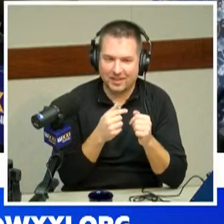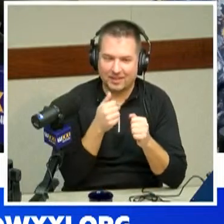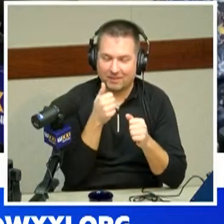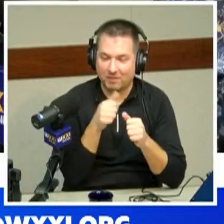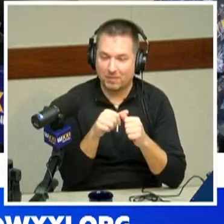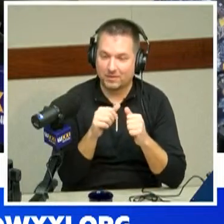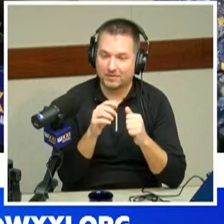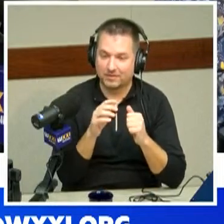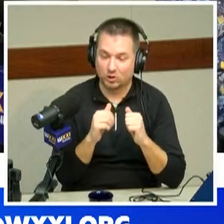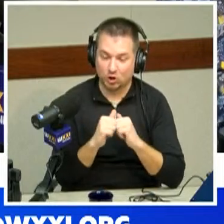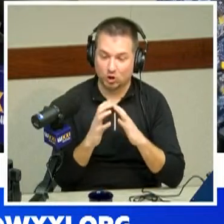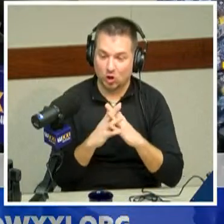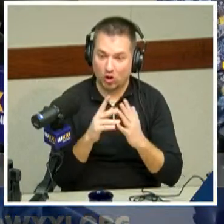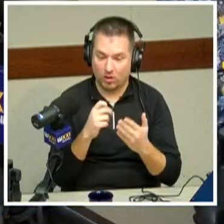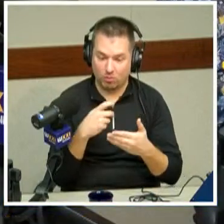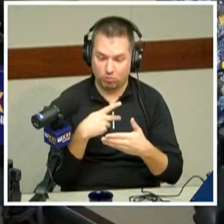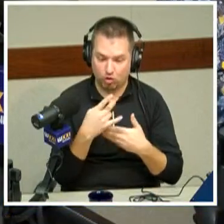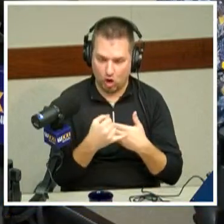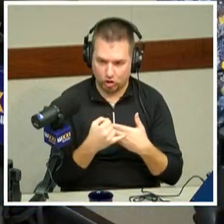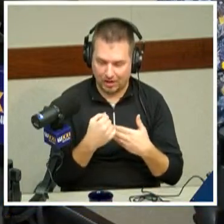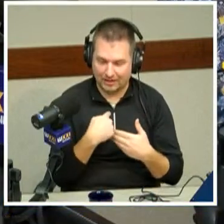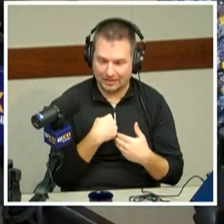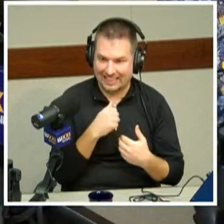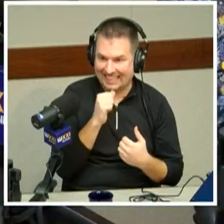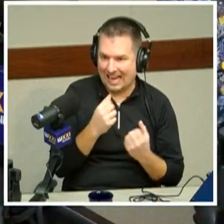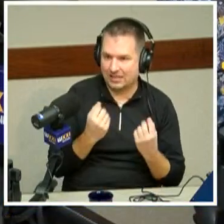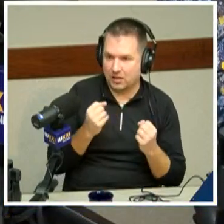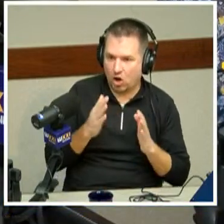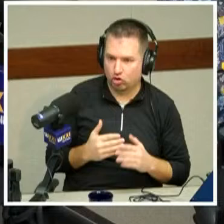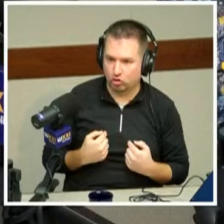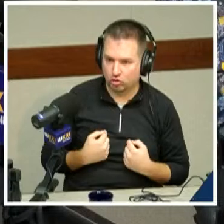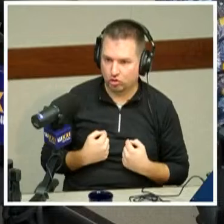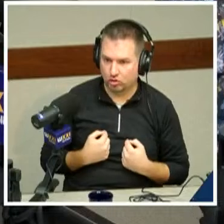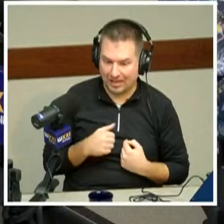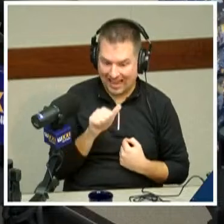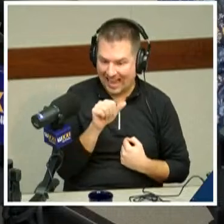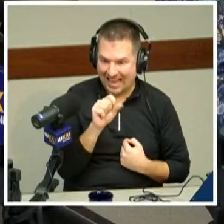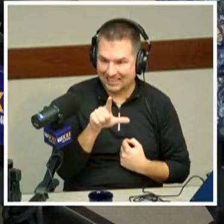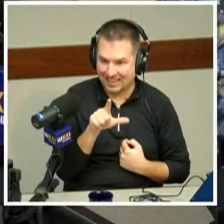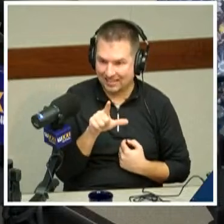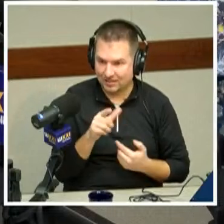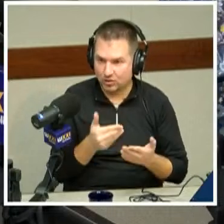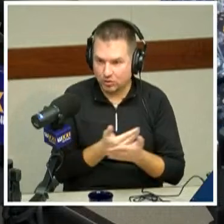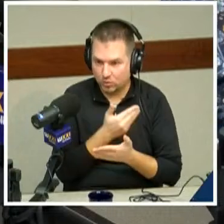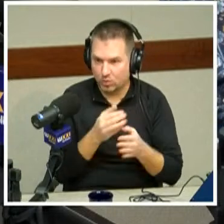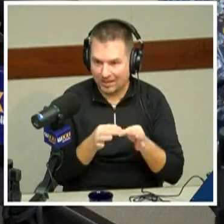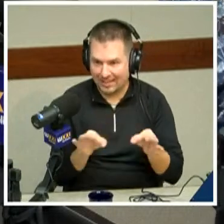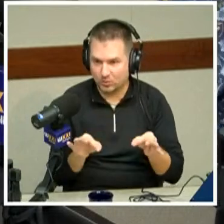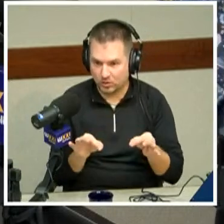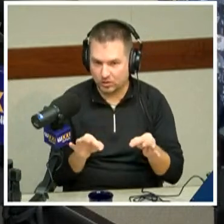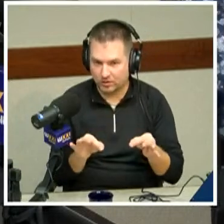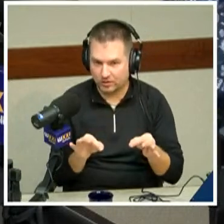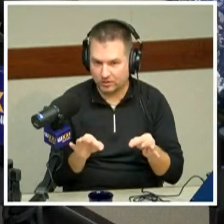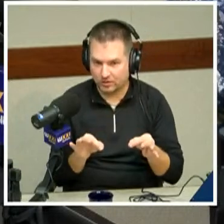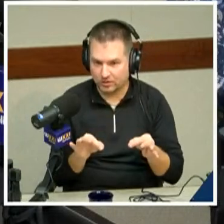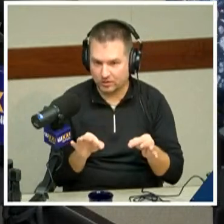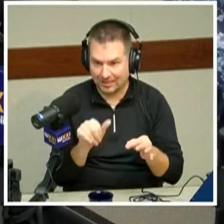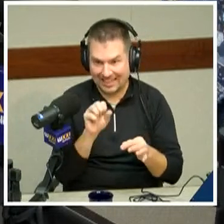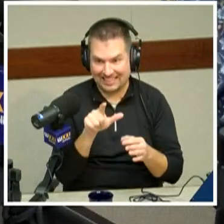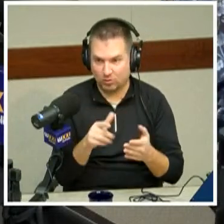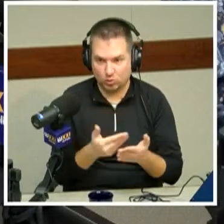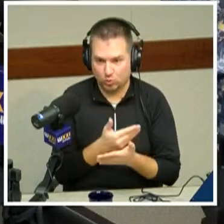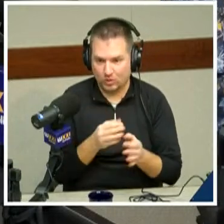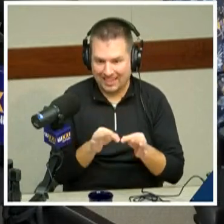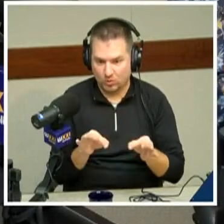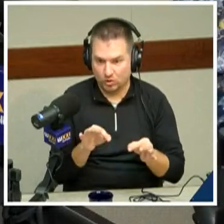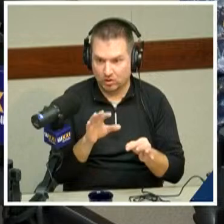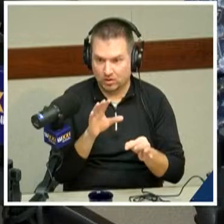not Aigner and it SS completely new language I think that's something um boast the the language